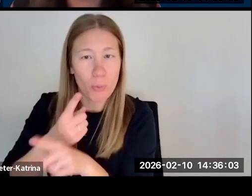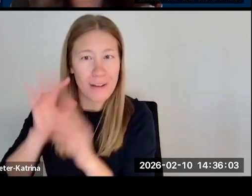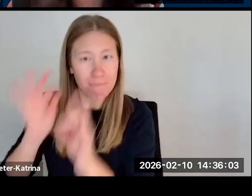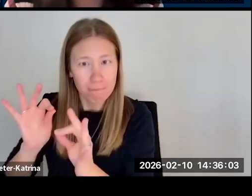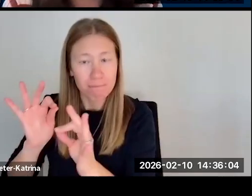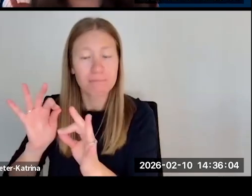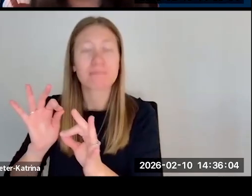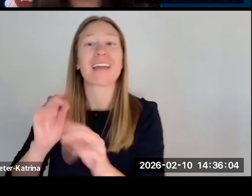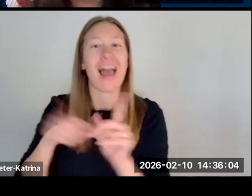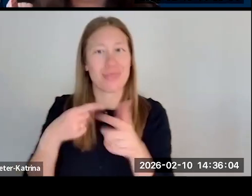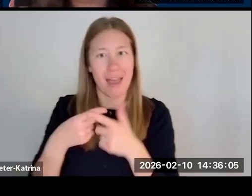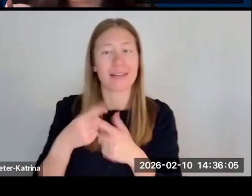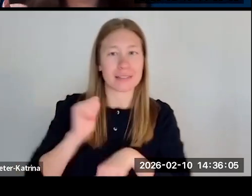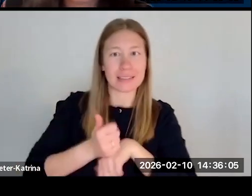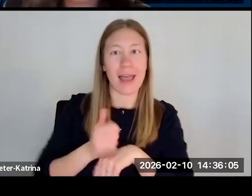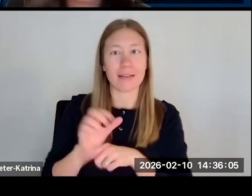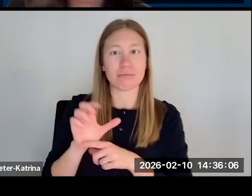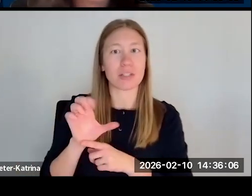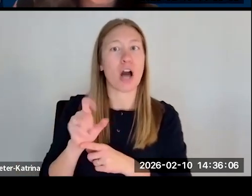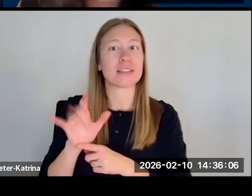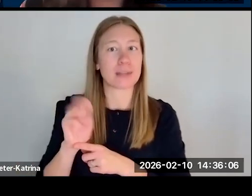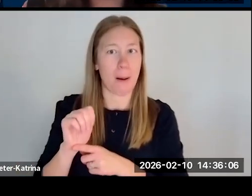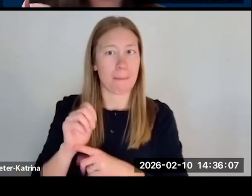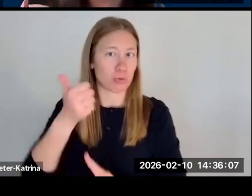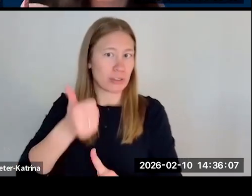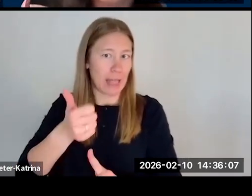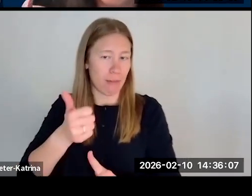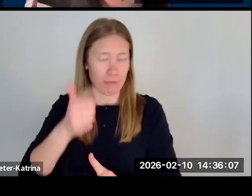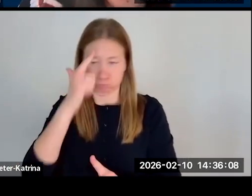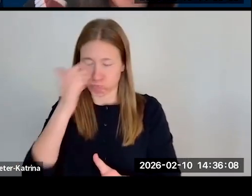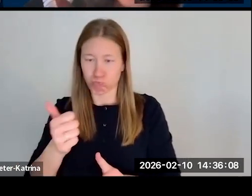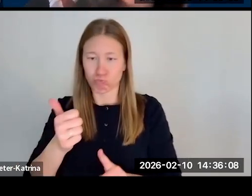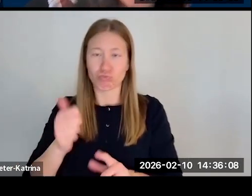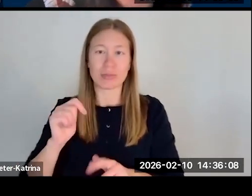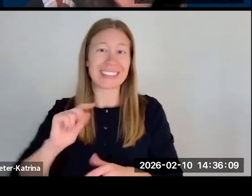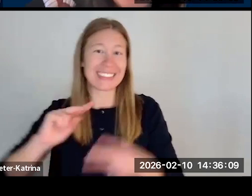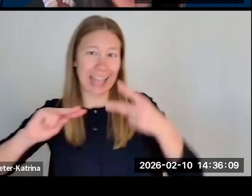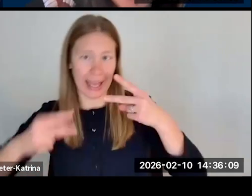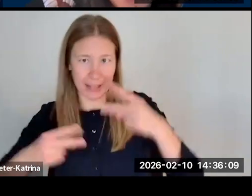and then customize the style however you want. So I'm actually gonna go ahead and do that.